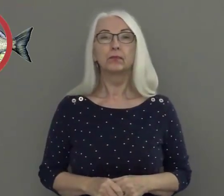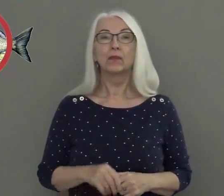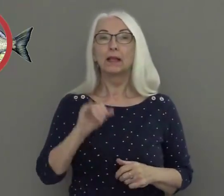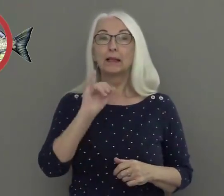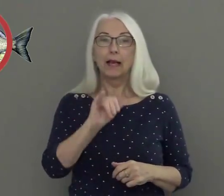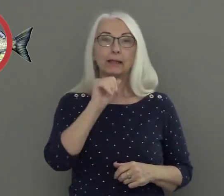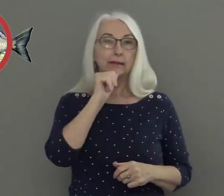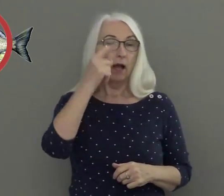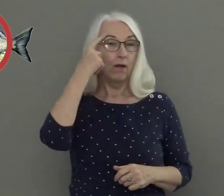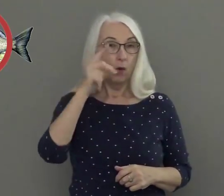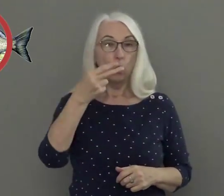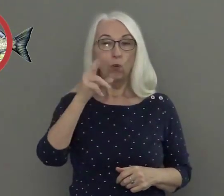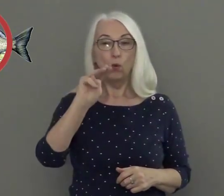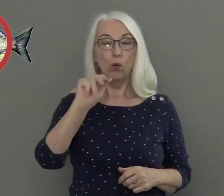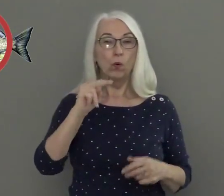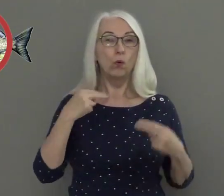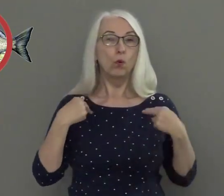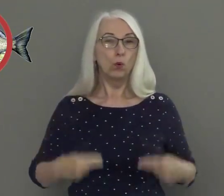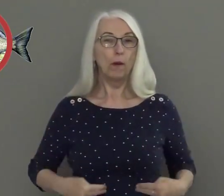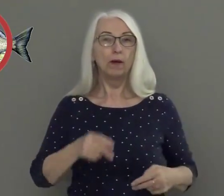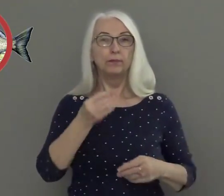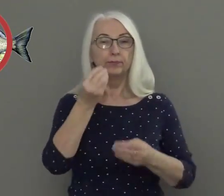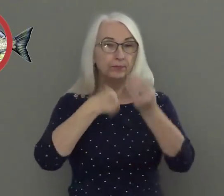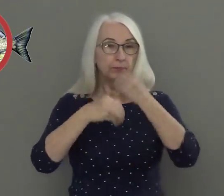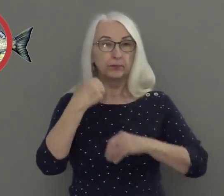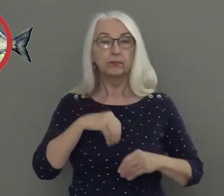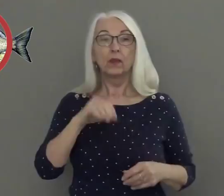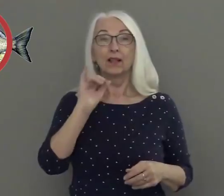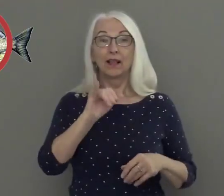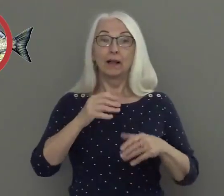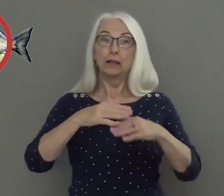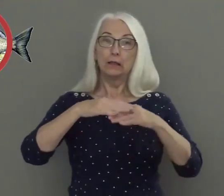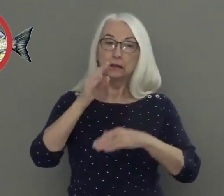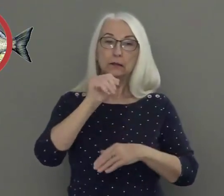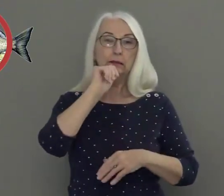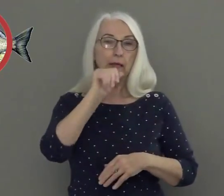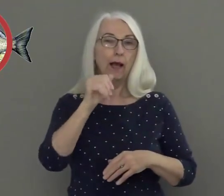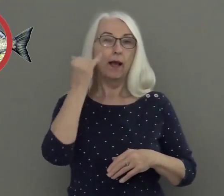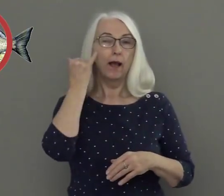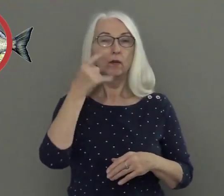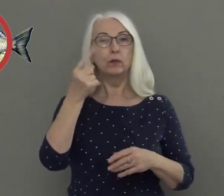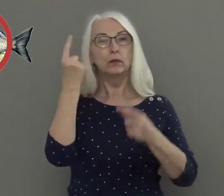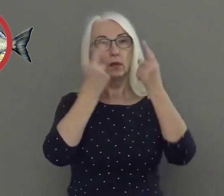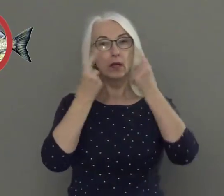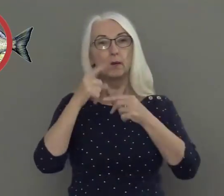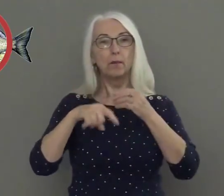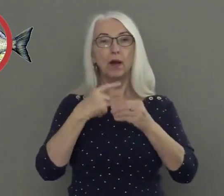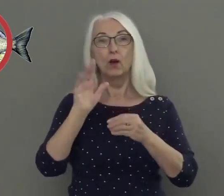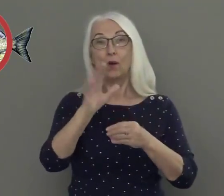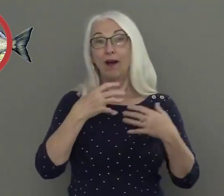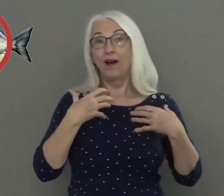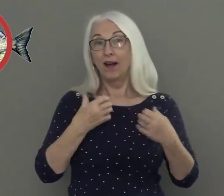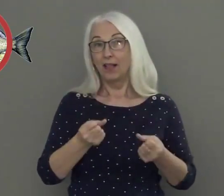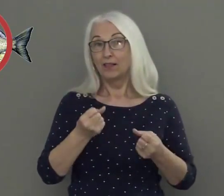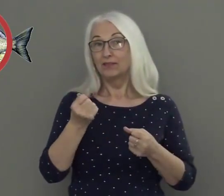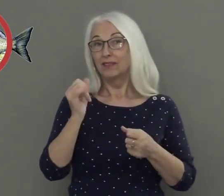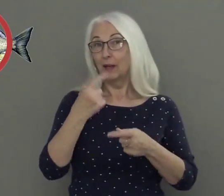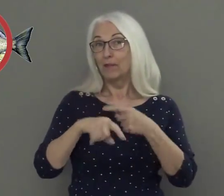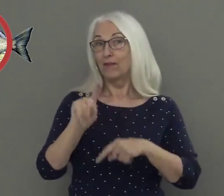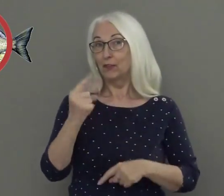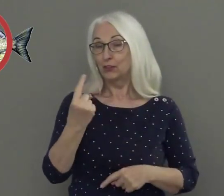It’s not for human consumption. At least not if you’re concerned about your health that is.